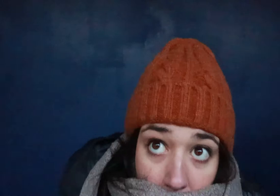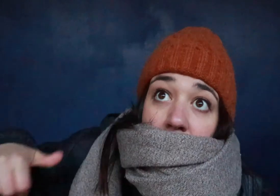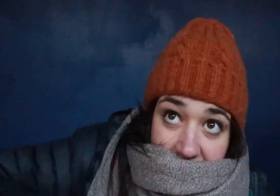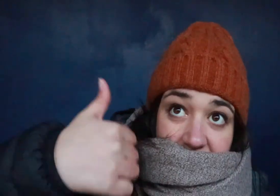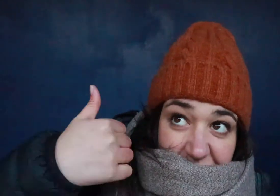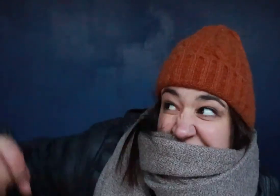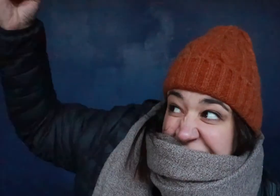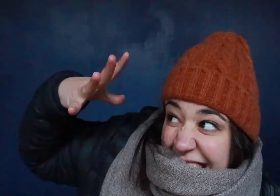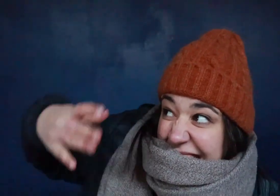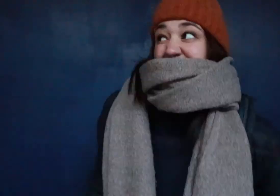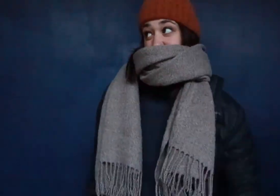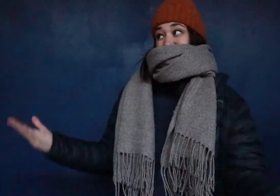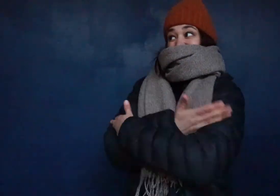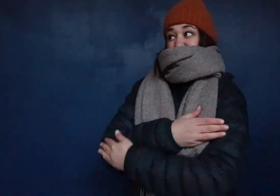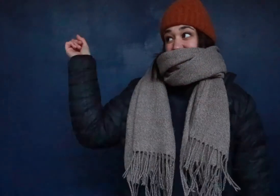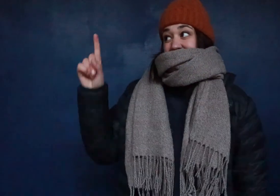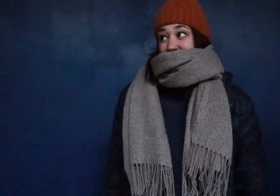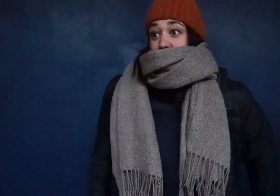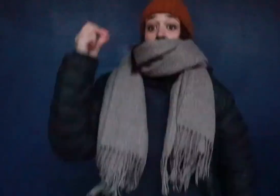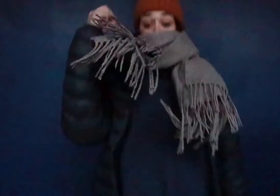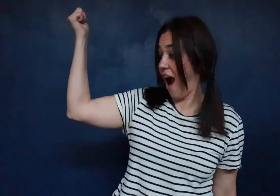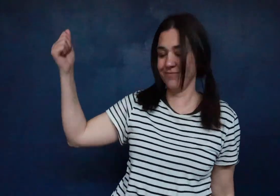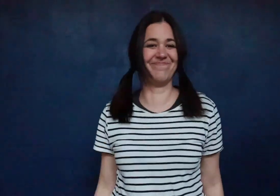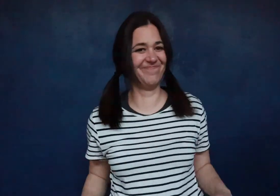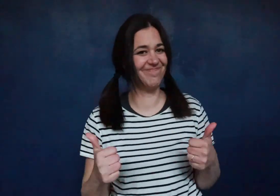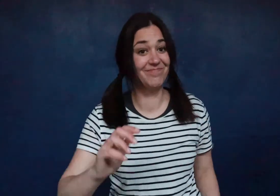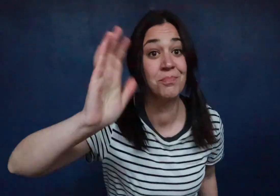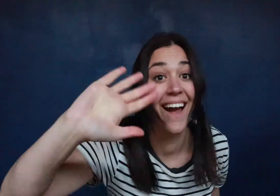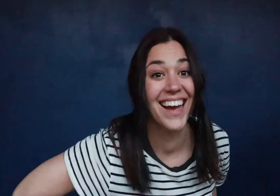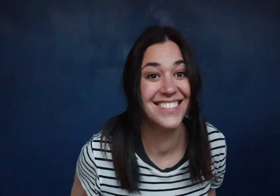Ah! It's sunny! T-shirt today! Bye!